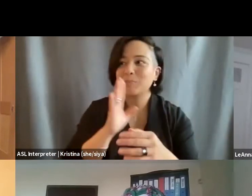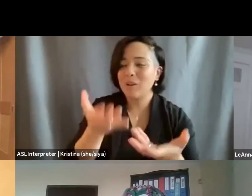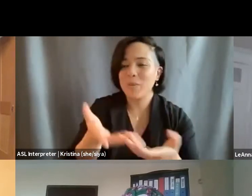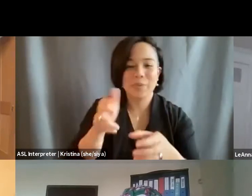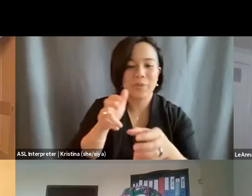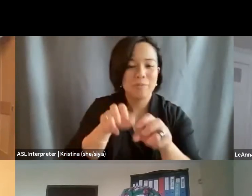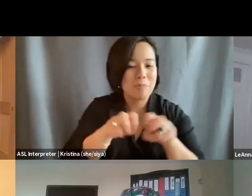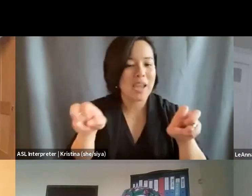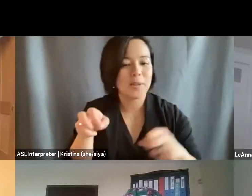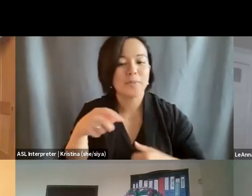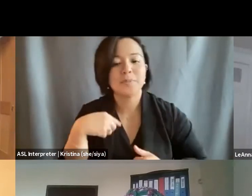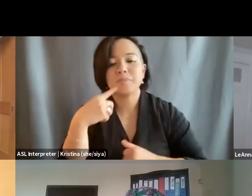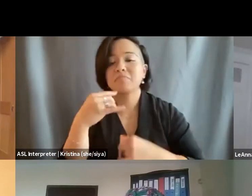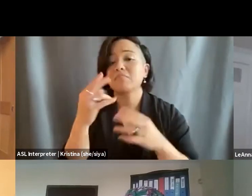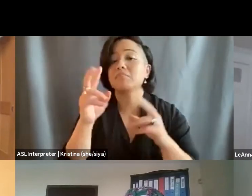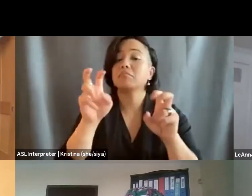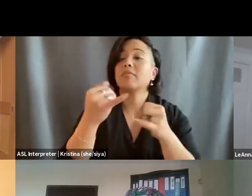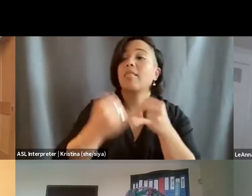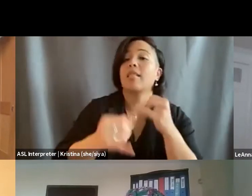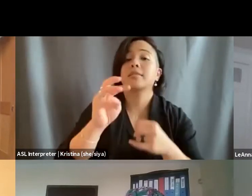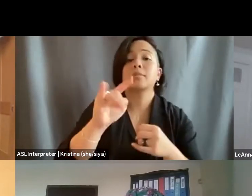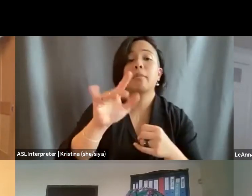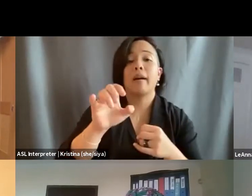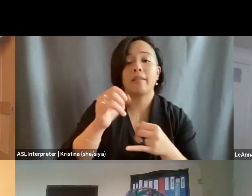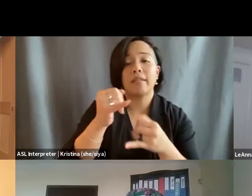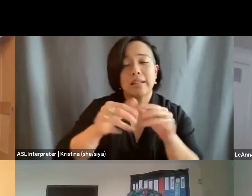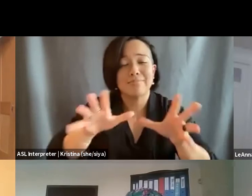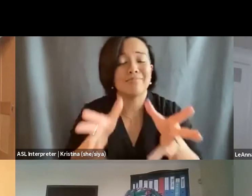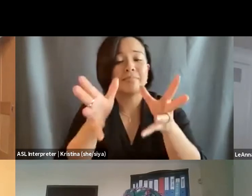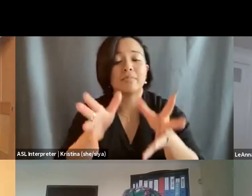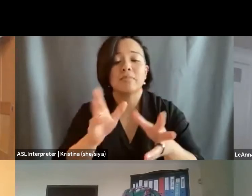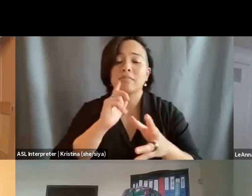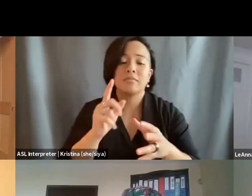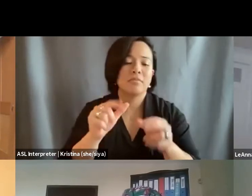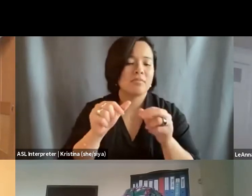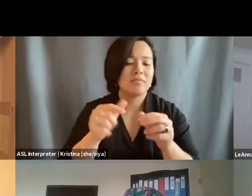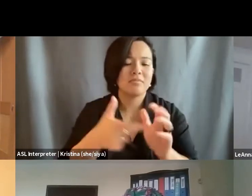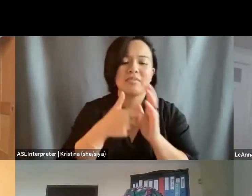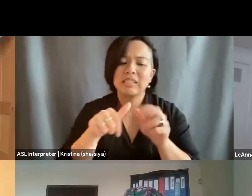I think the last mile requires sustained, prioritization of girls education;